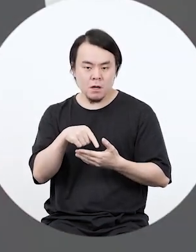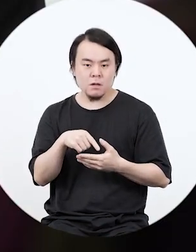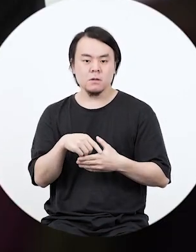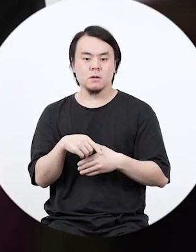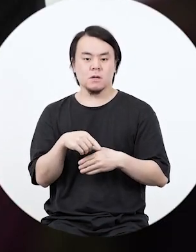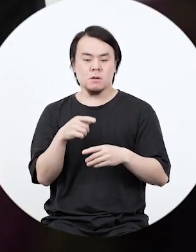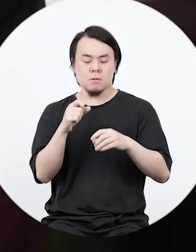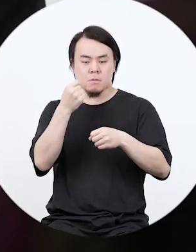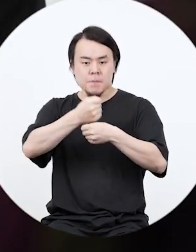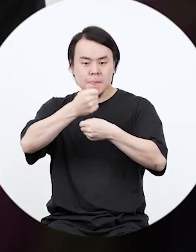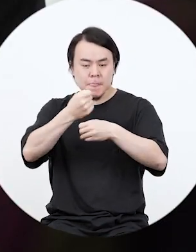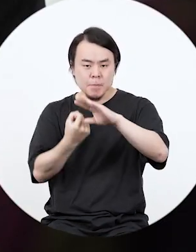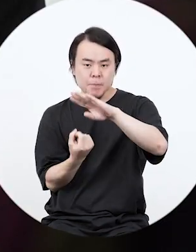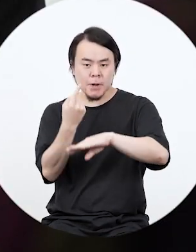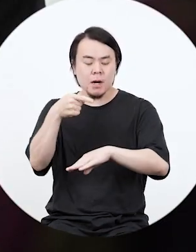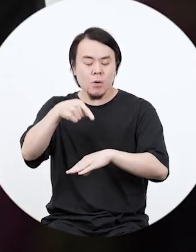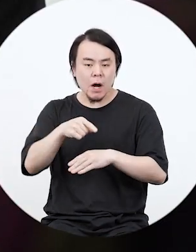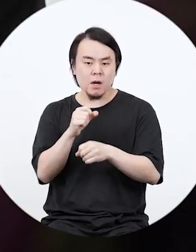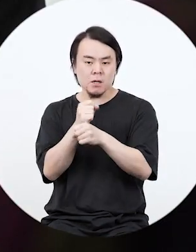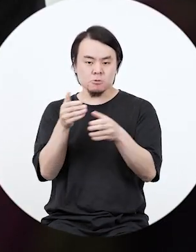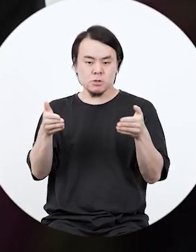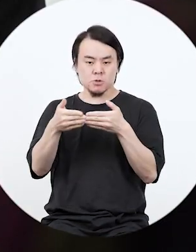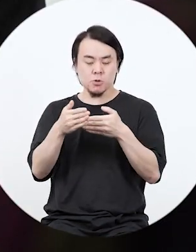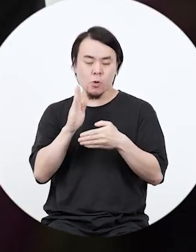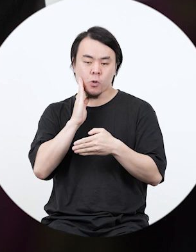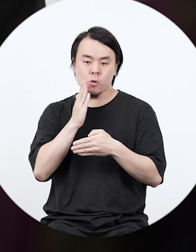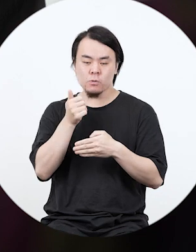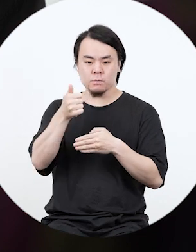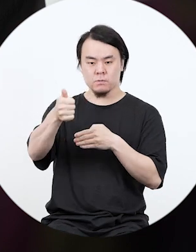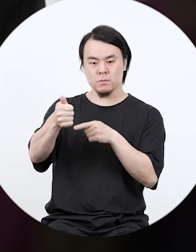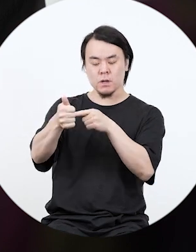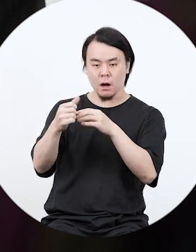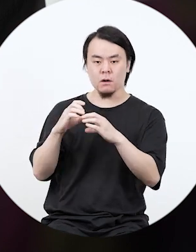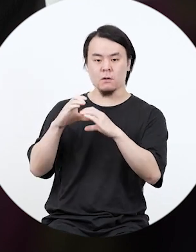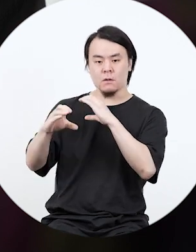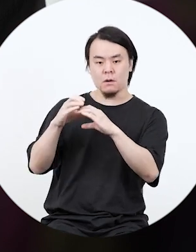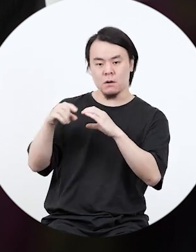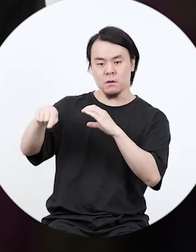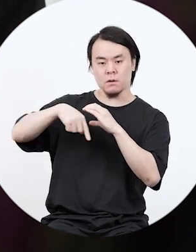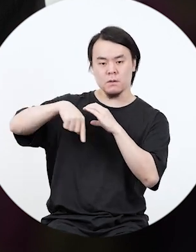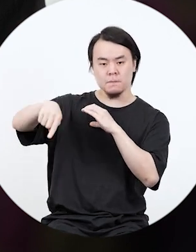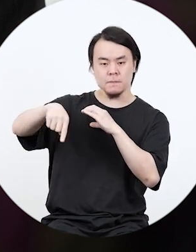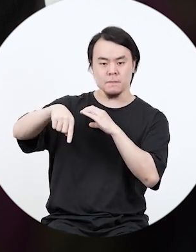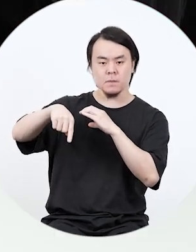What brings us to start developing this project is communication with a Deaf member in the laboratory.